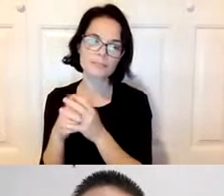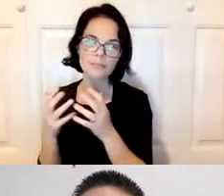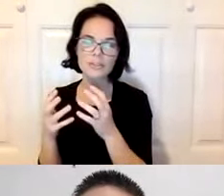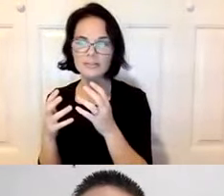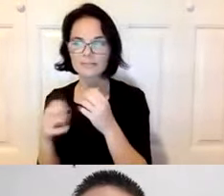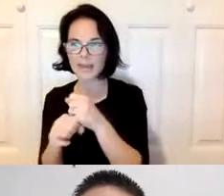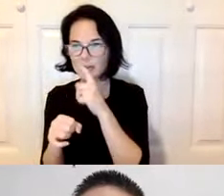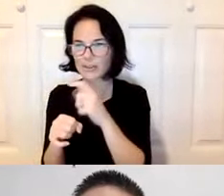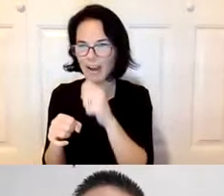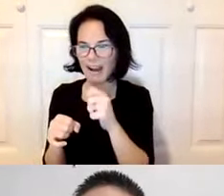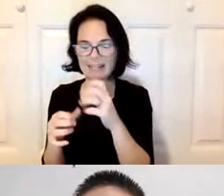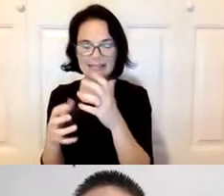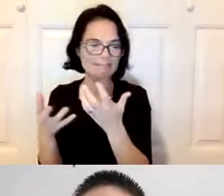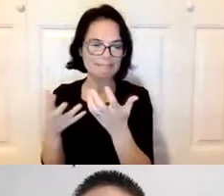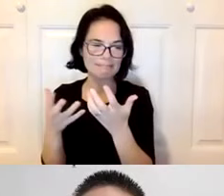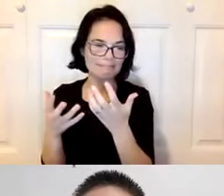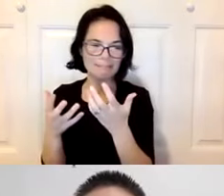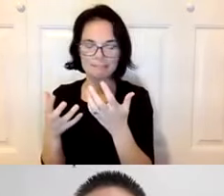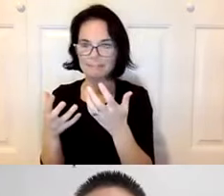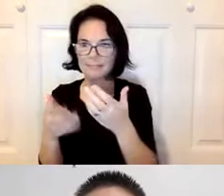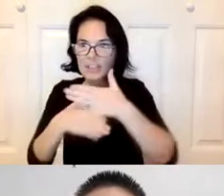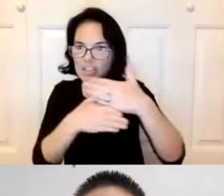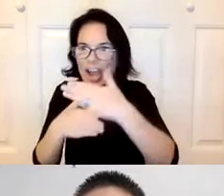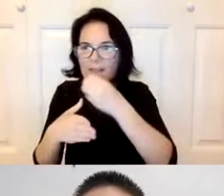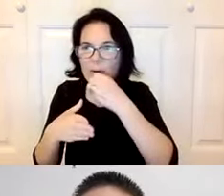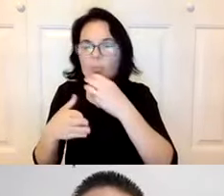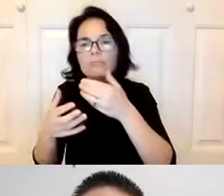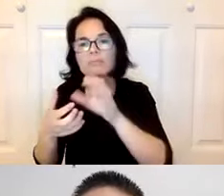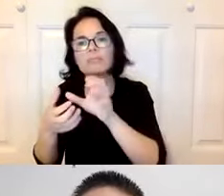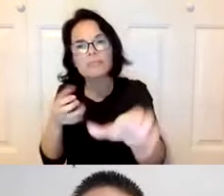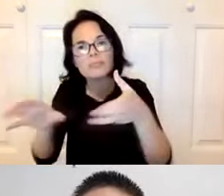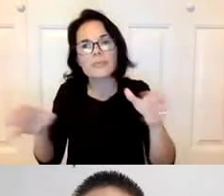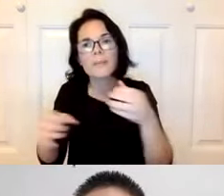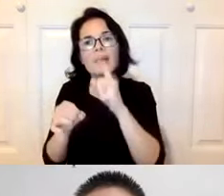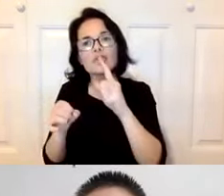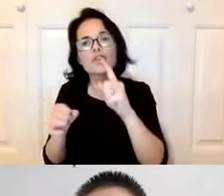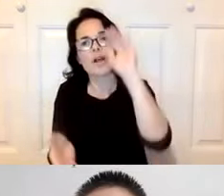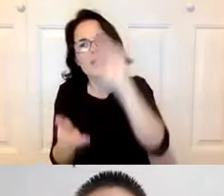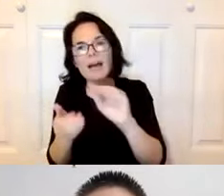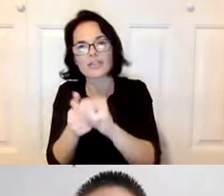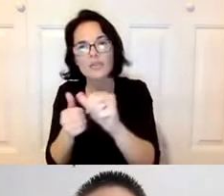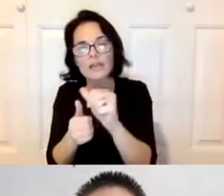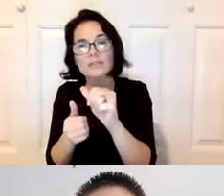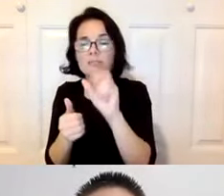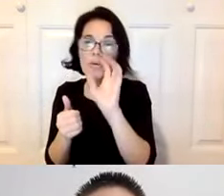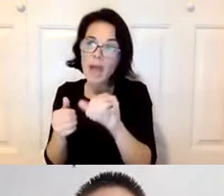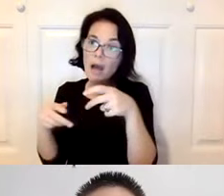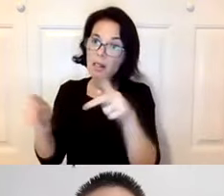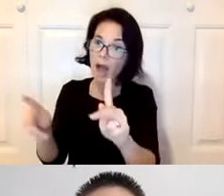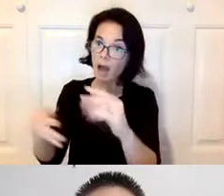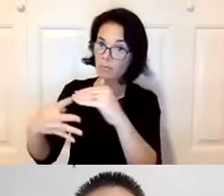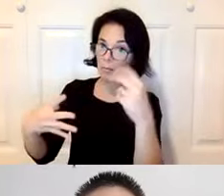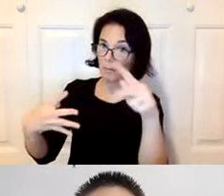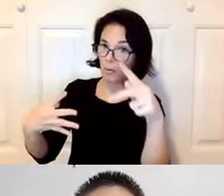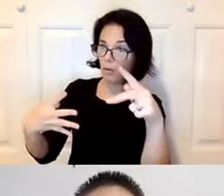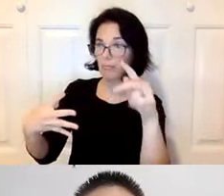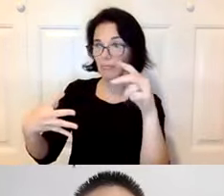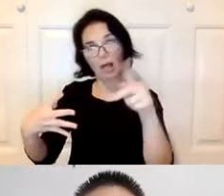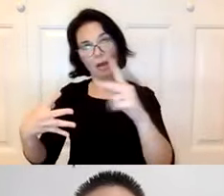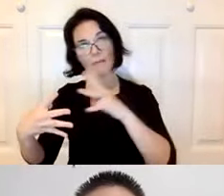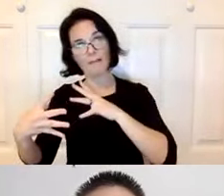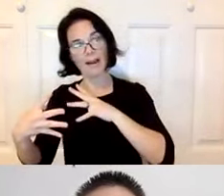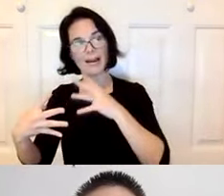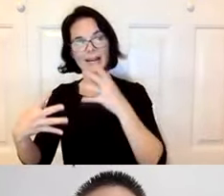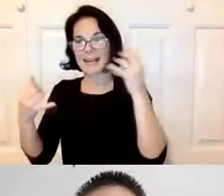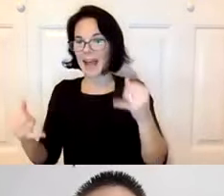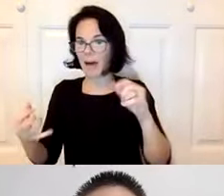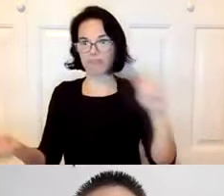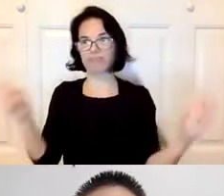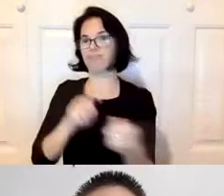food, minimizing risk of spreading COVID. But now that we are in the stay-at-home order,